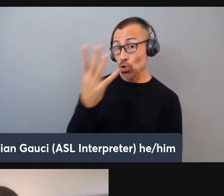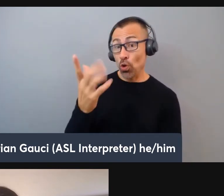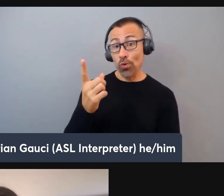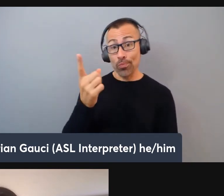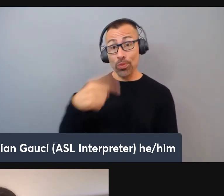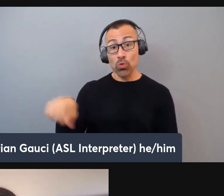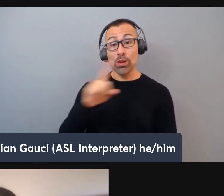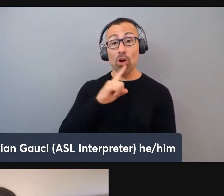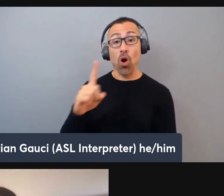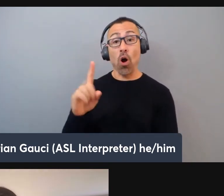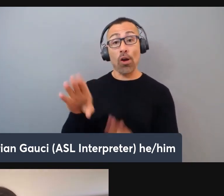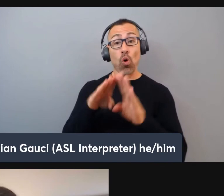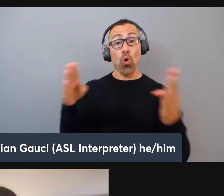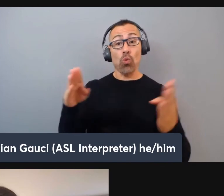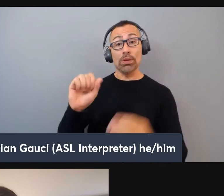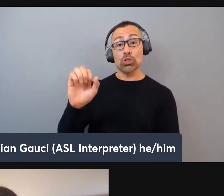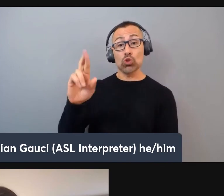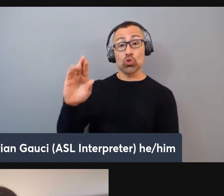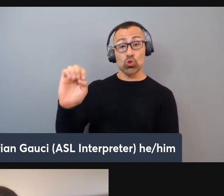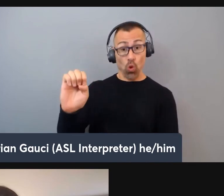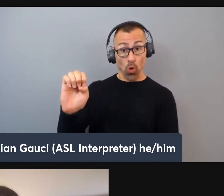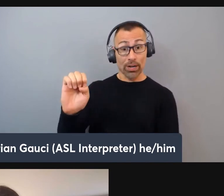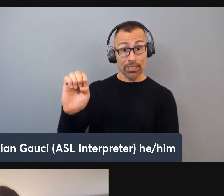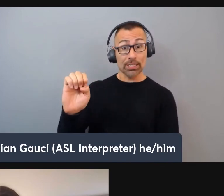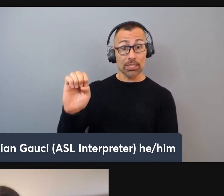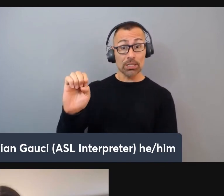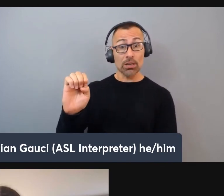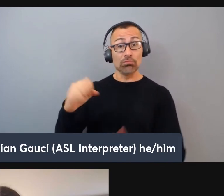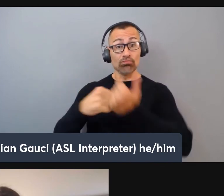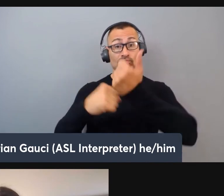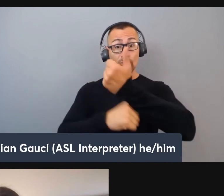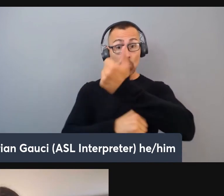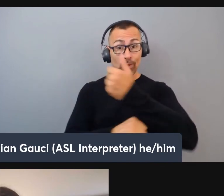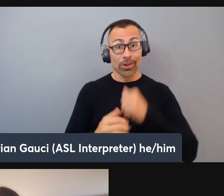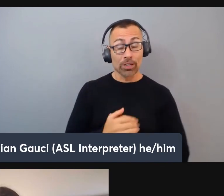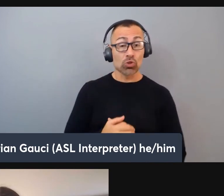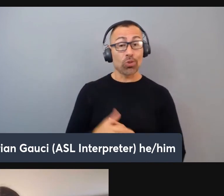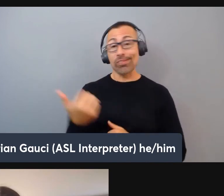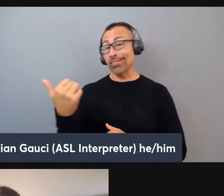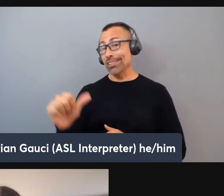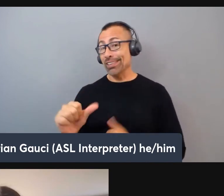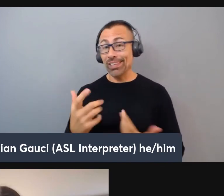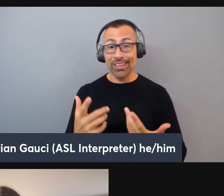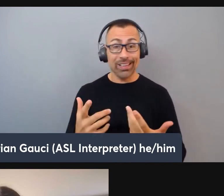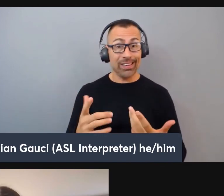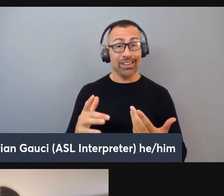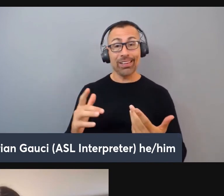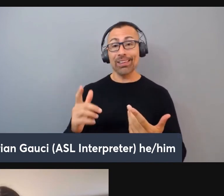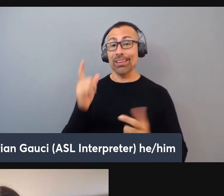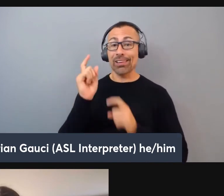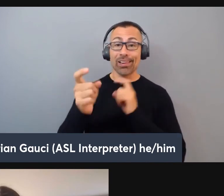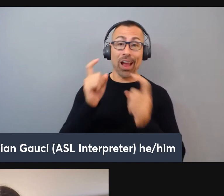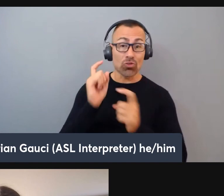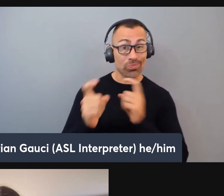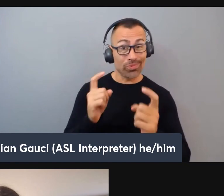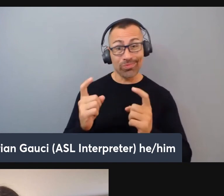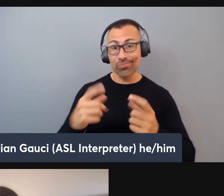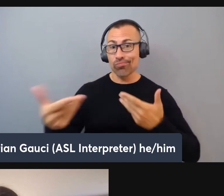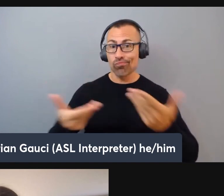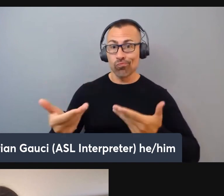So contributions are more than welcome. If you ever have issues, please feel free to visit our GitHub, our GitHub repository